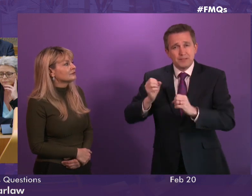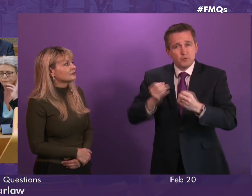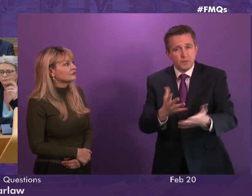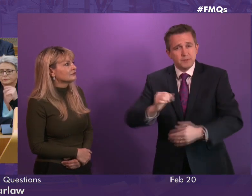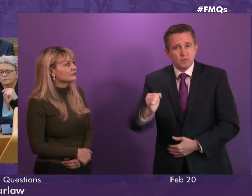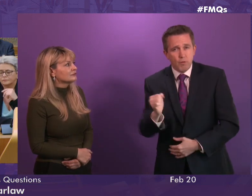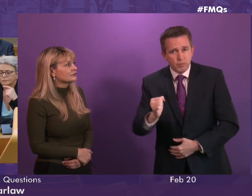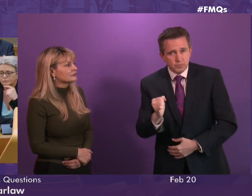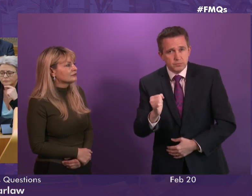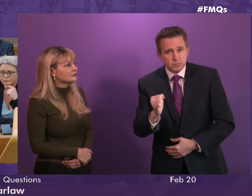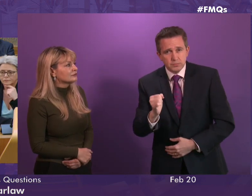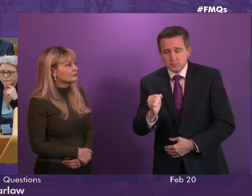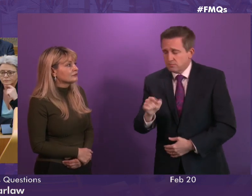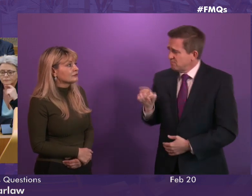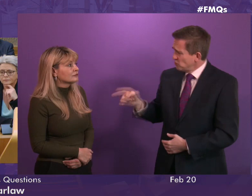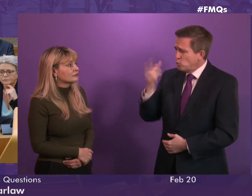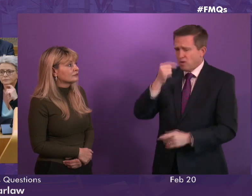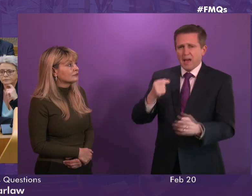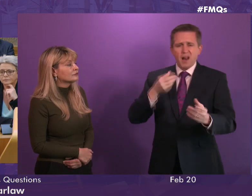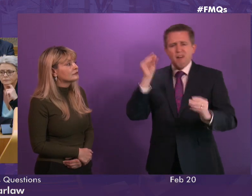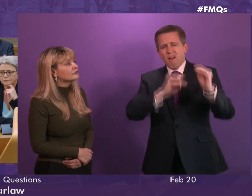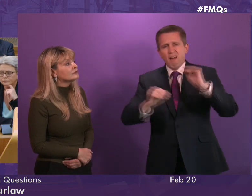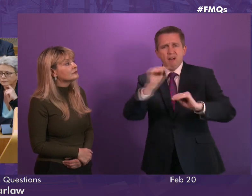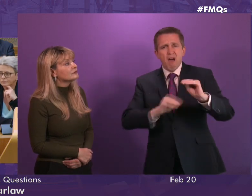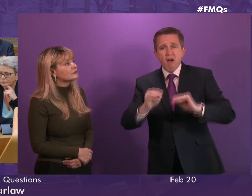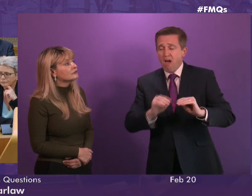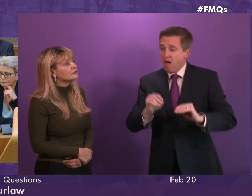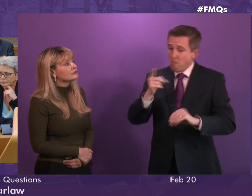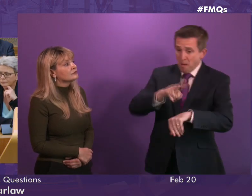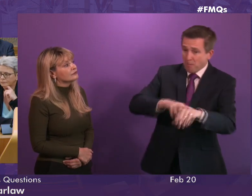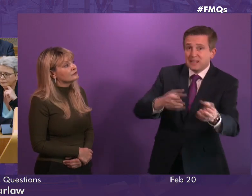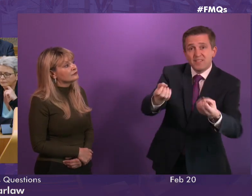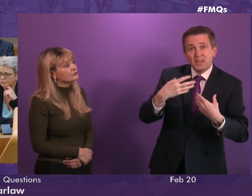The First Minister can dissemble all she likes, but that is what front-line police officers—in